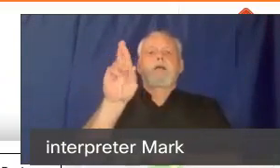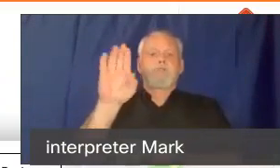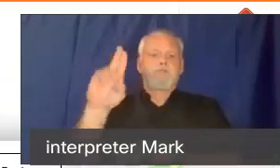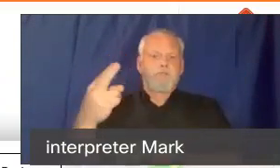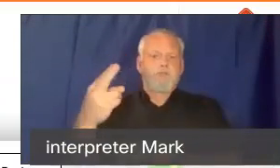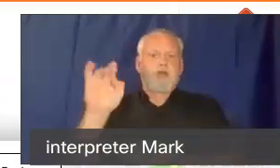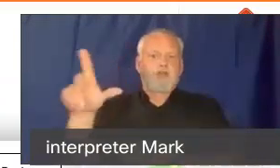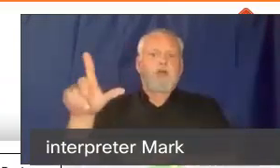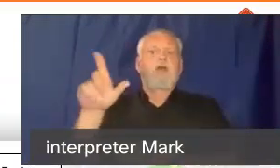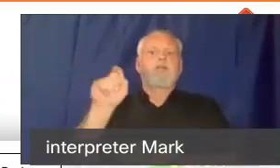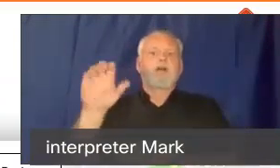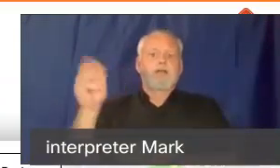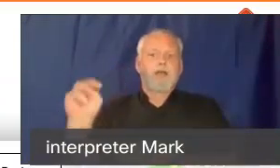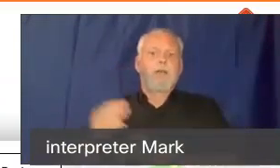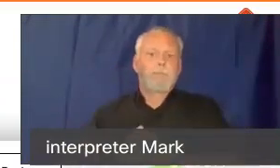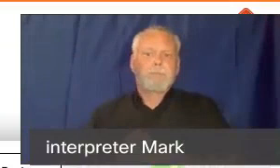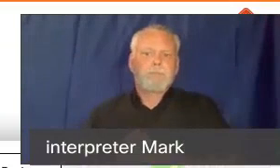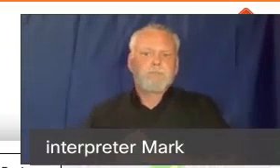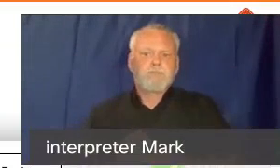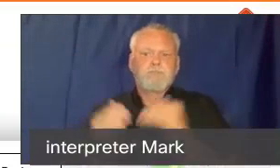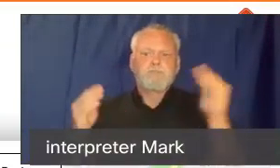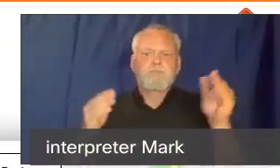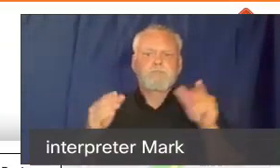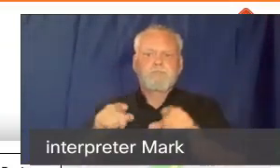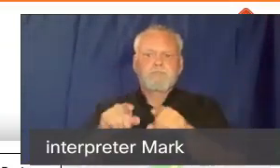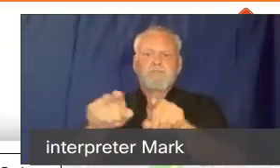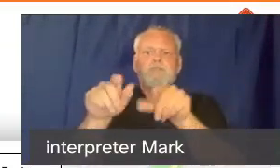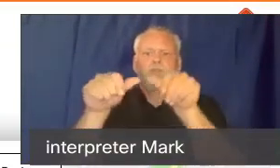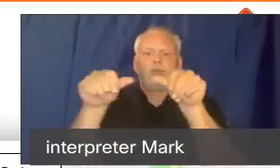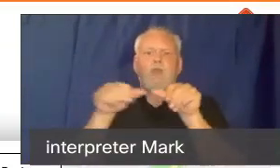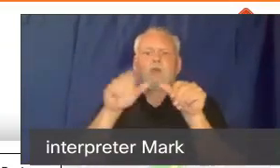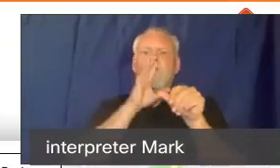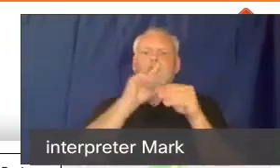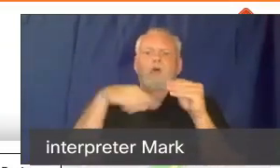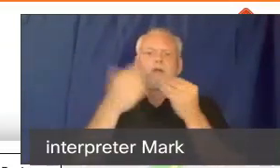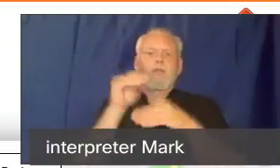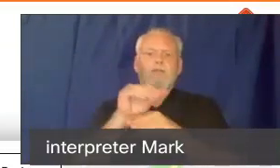Moving north from there parallel to the area that we're talking about tonight. There's a.